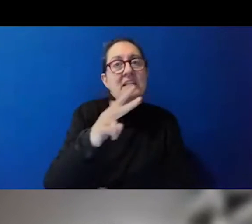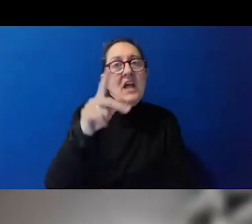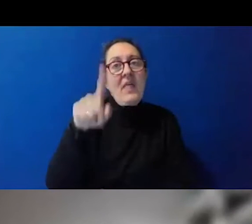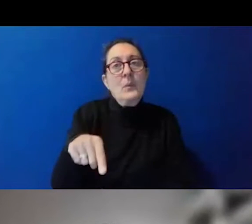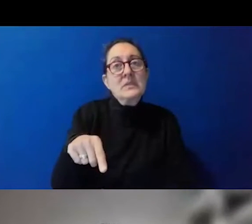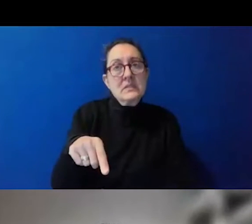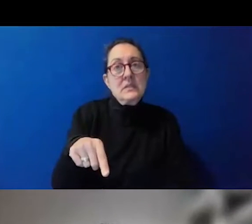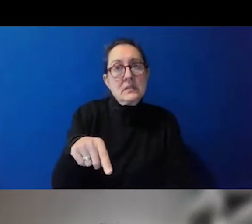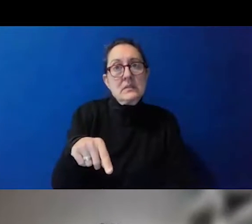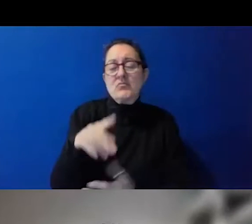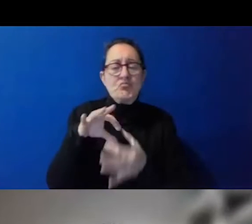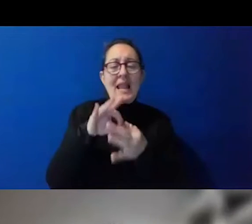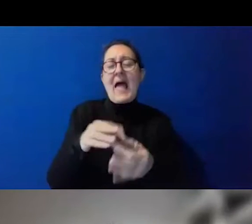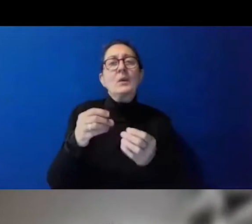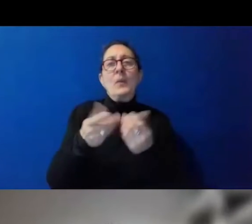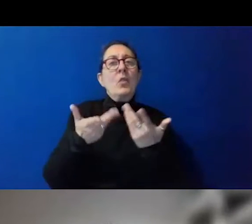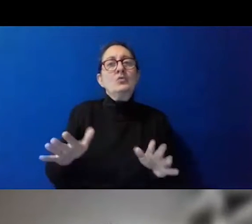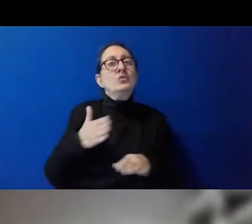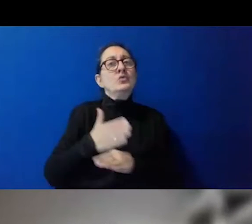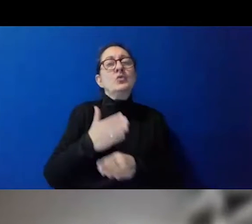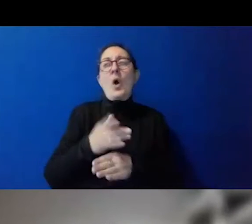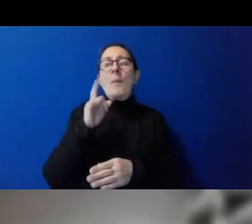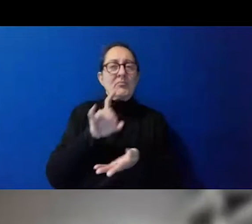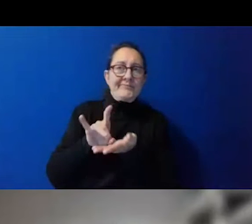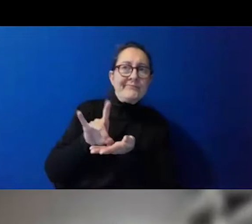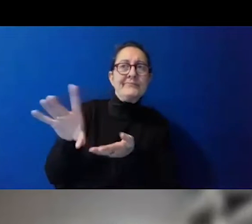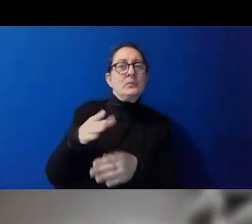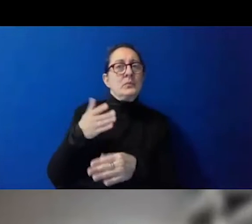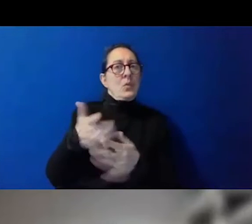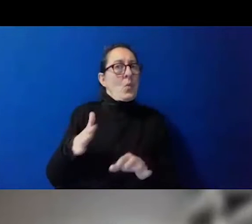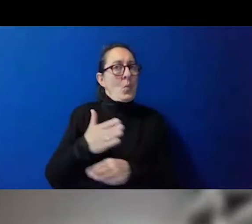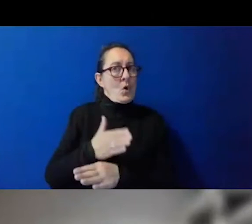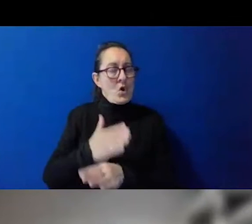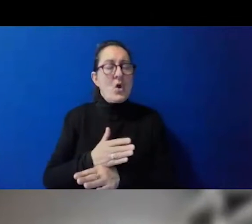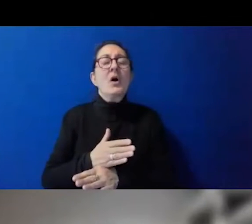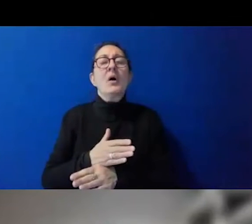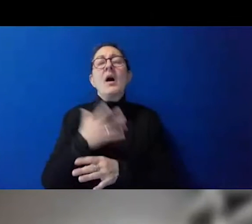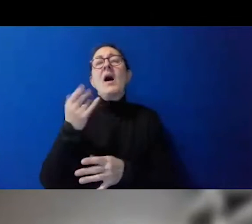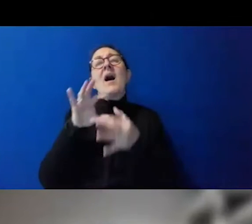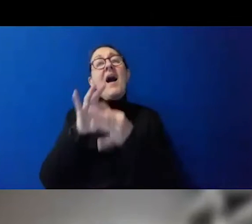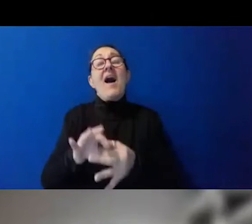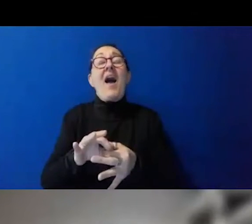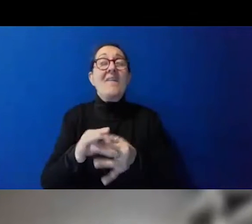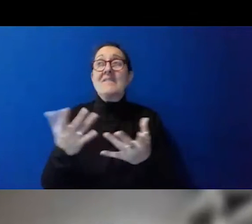dismissals but also in addition to that there's also things like discrimination at work and we